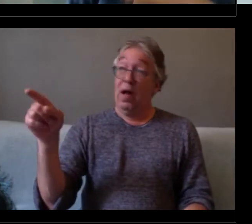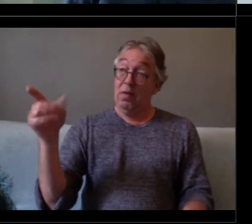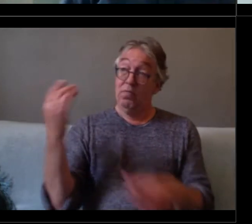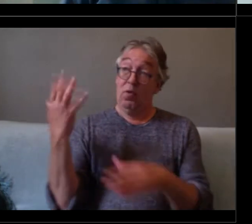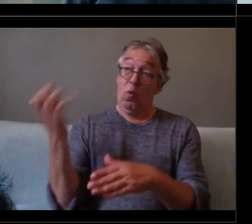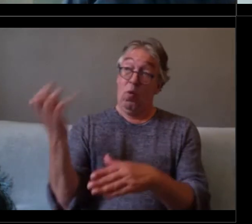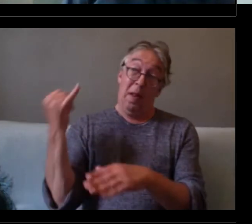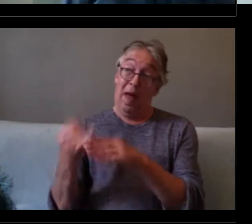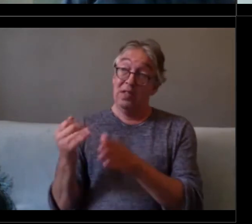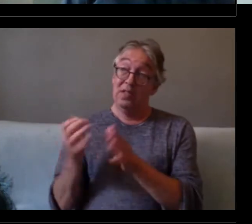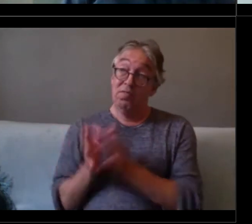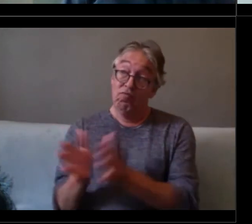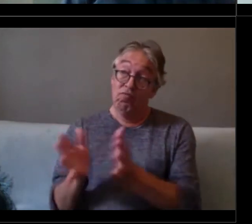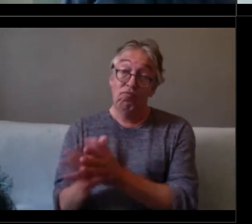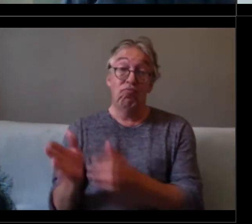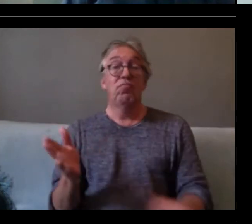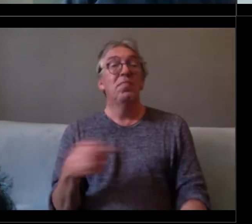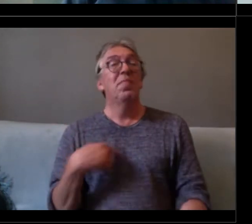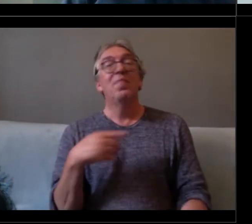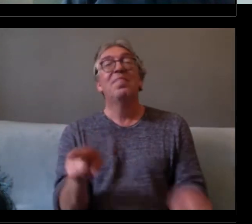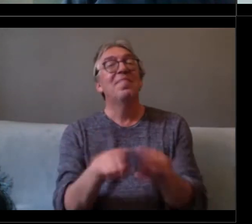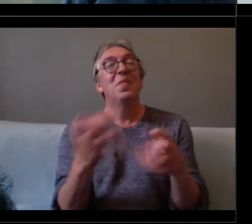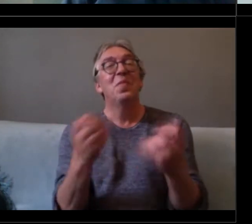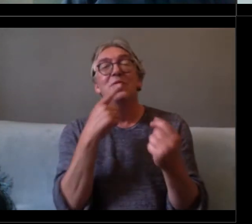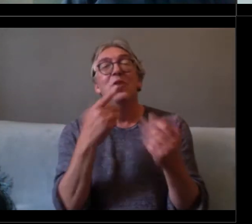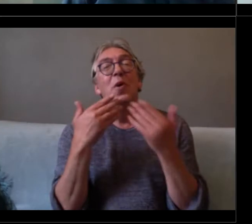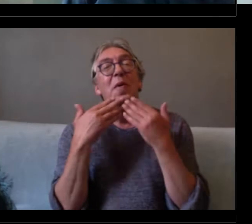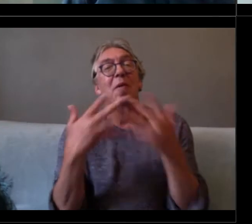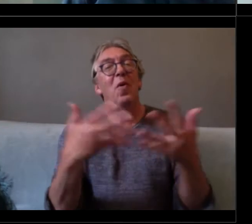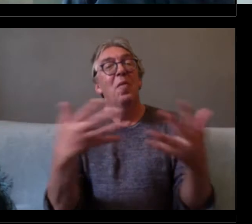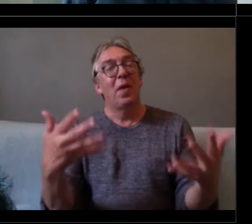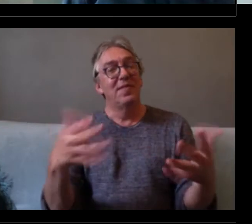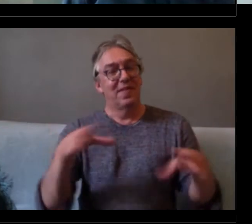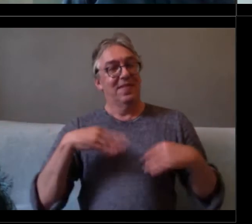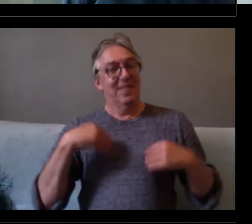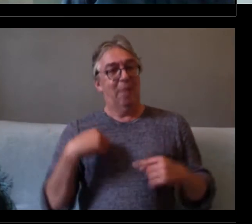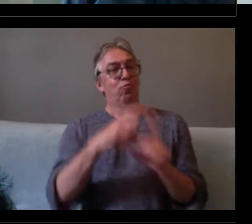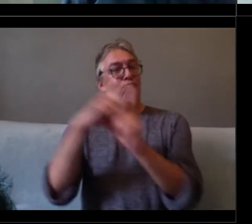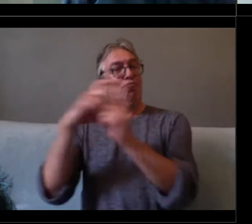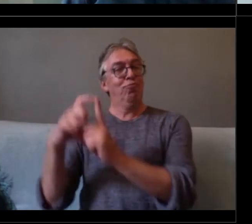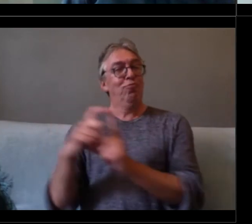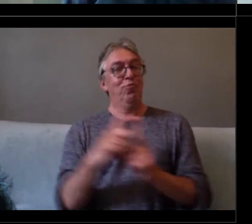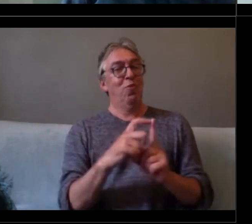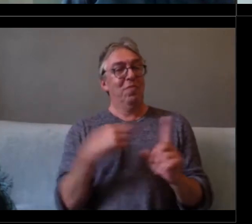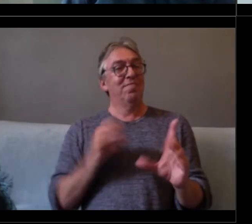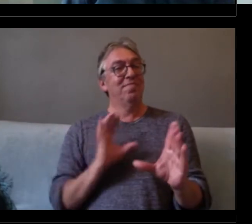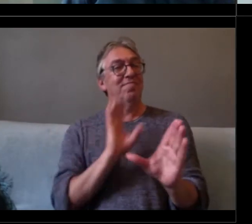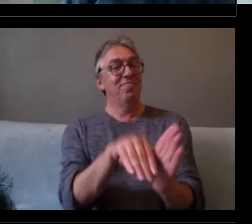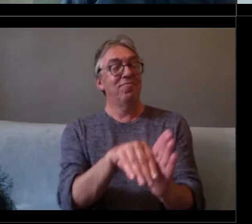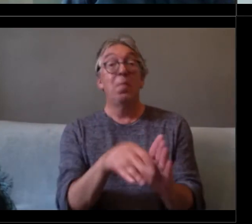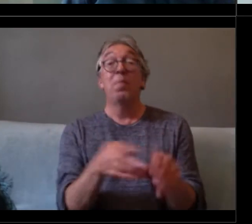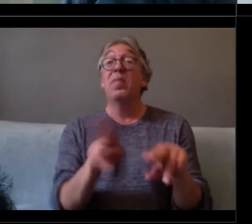I also want to say, thank you for having me here. If there might be any questions from participants,